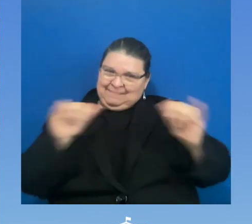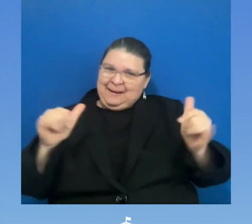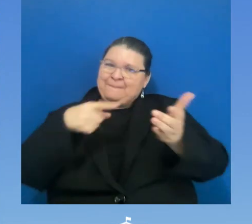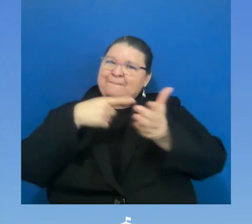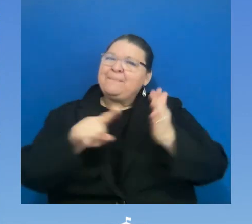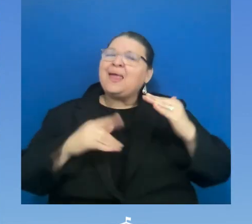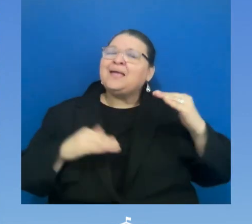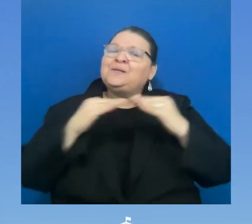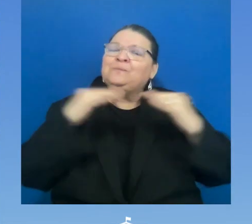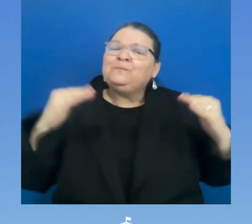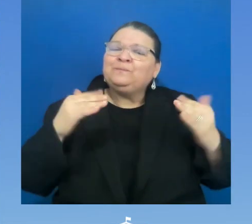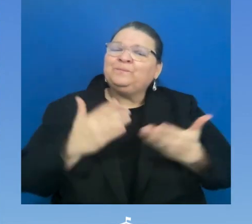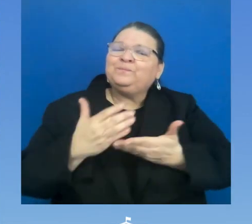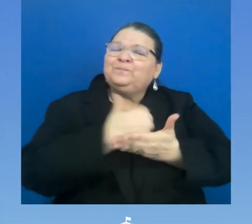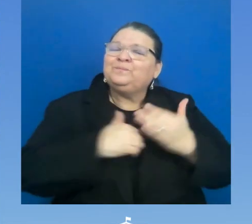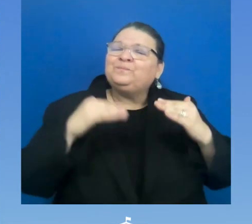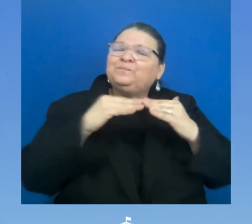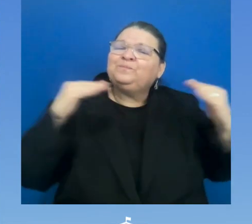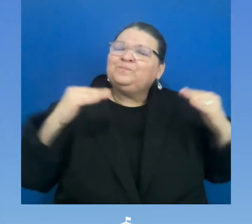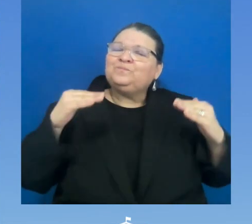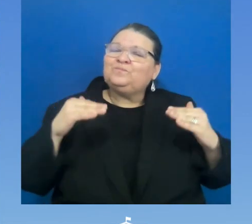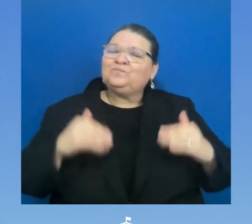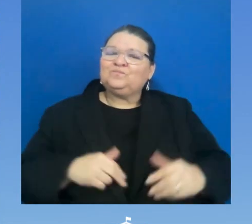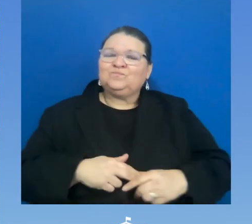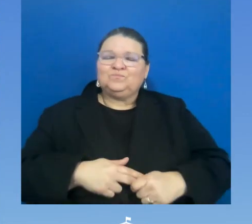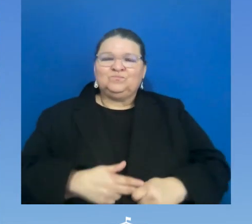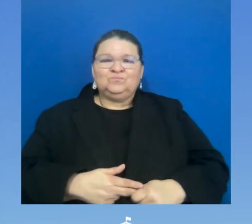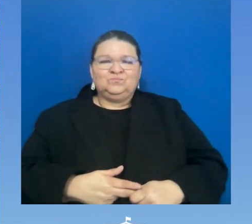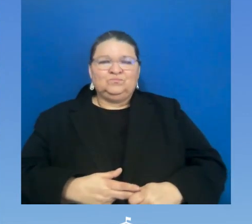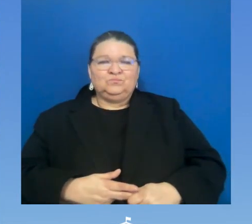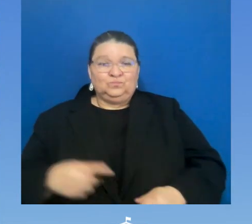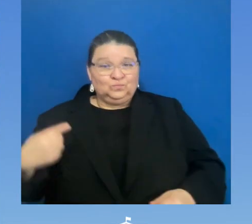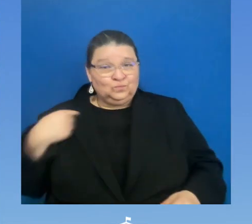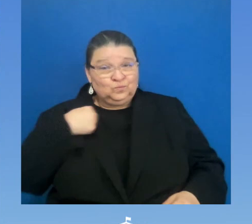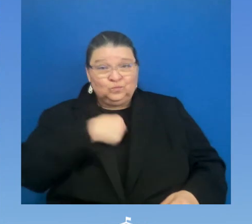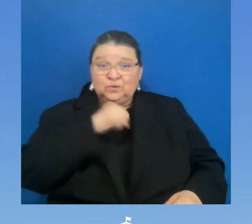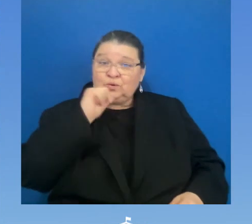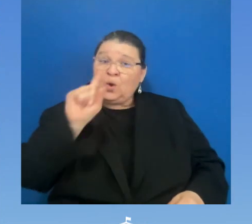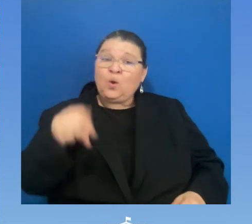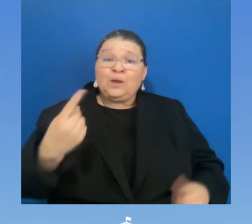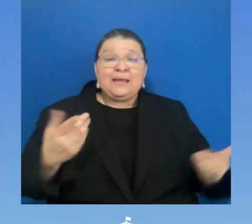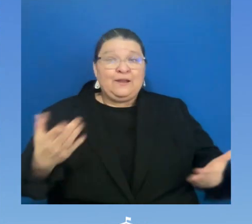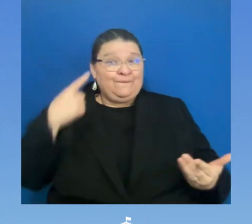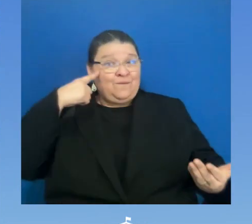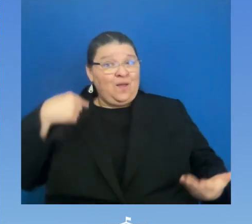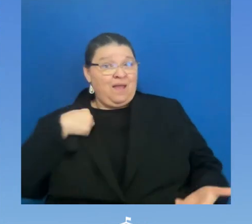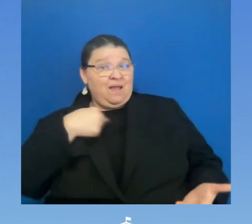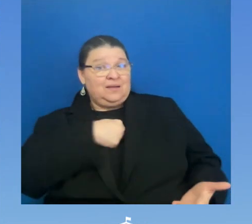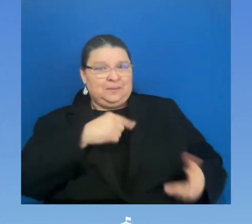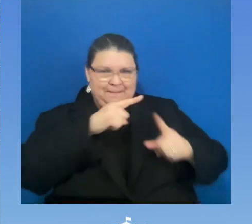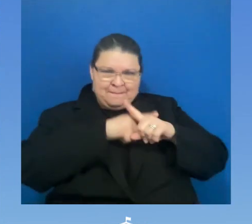but it's for the future of not only the future soccer players, but women in general. And I think that's why this is important.